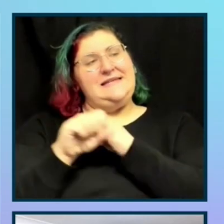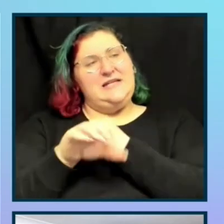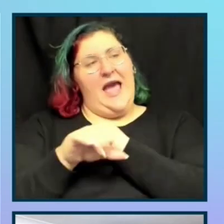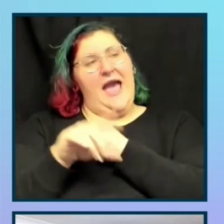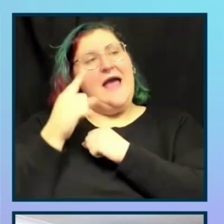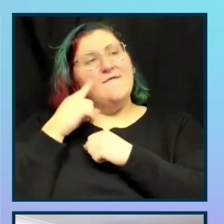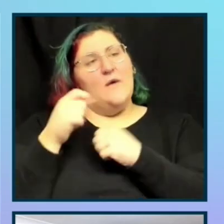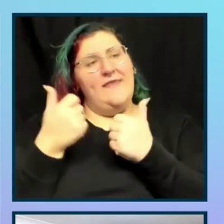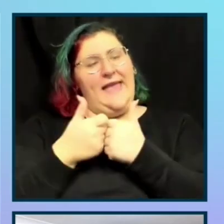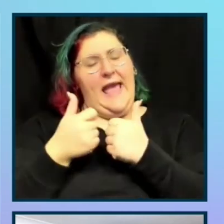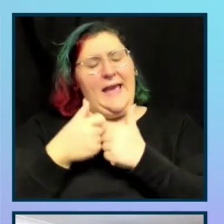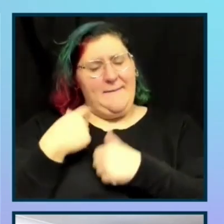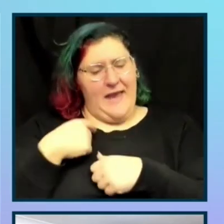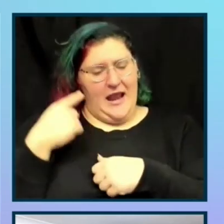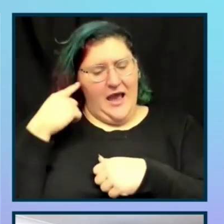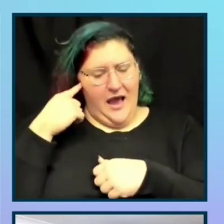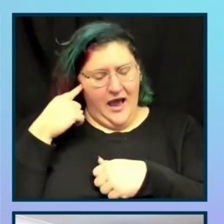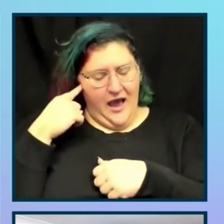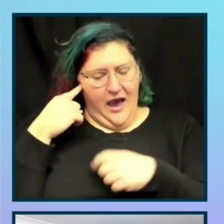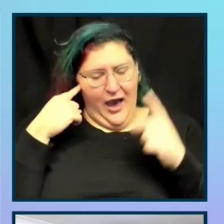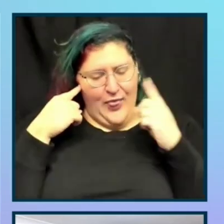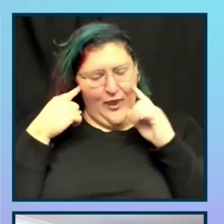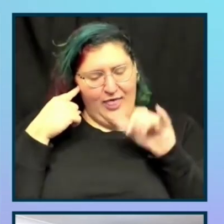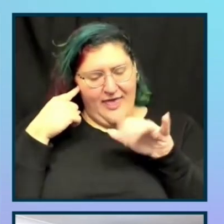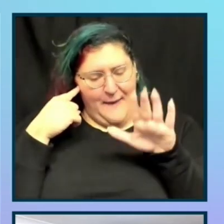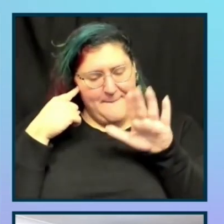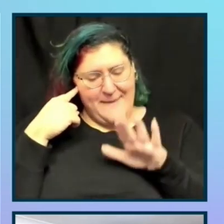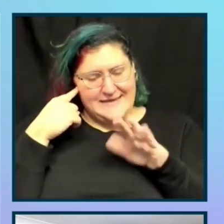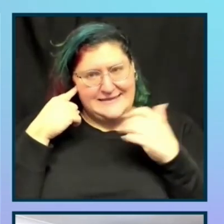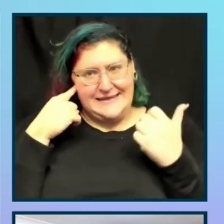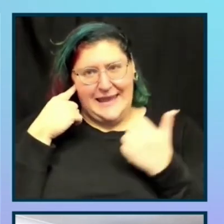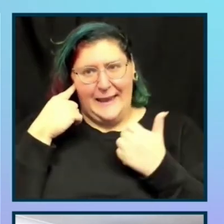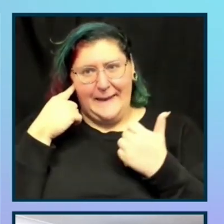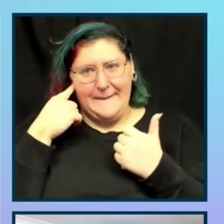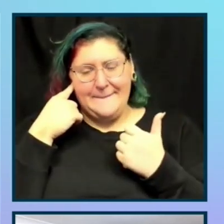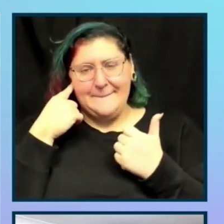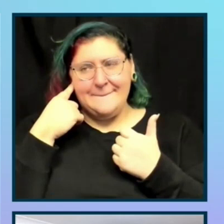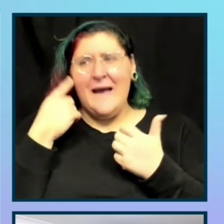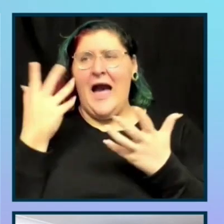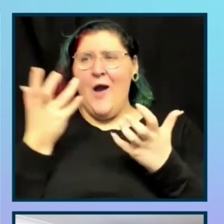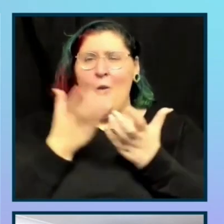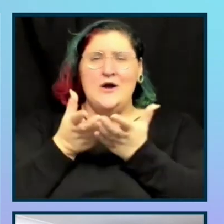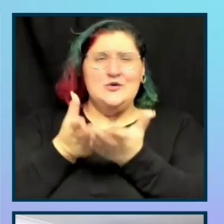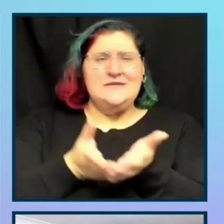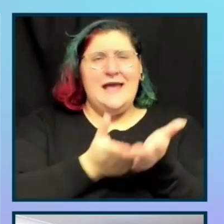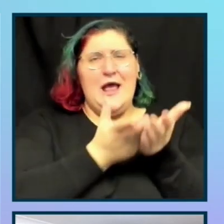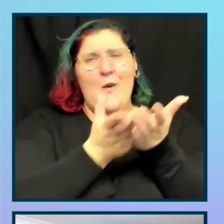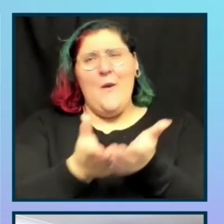This will be really good fun in terms of, you know, I wanna sail around with my friends and have a great laugh